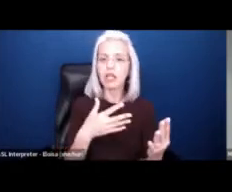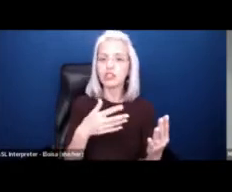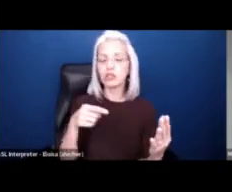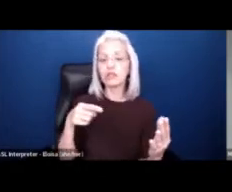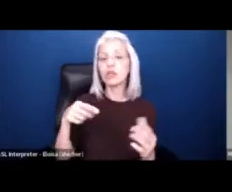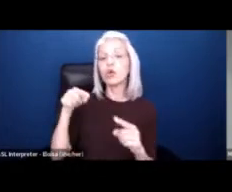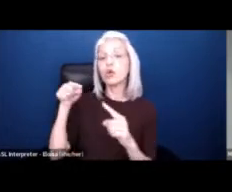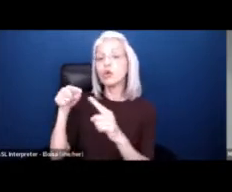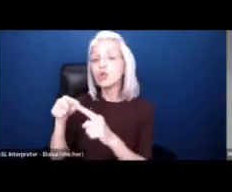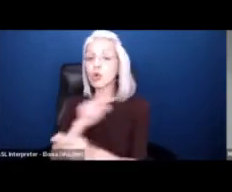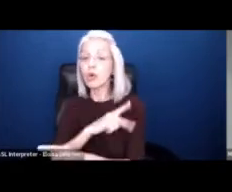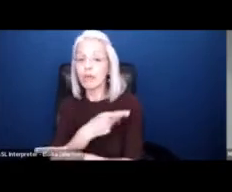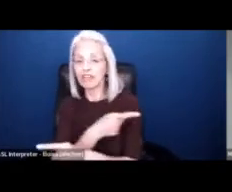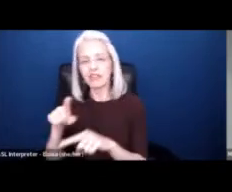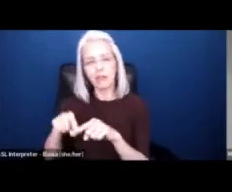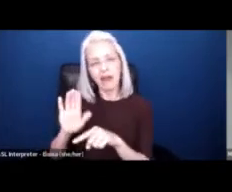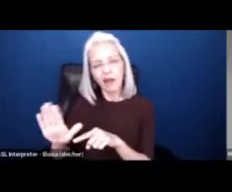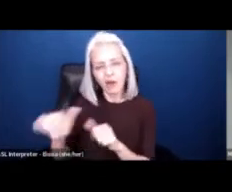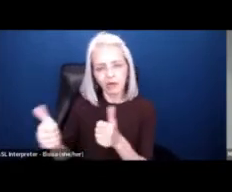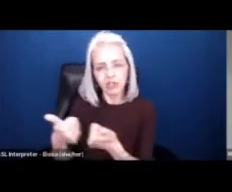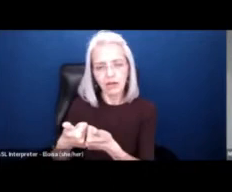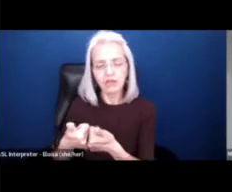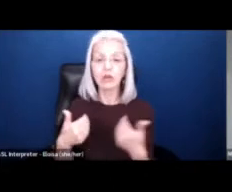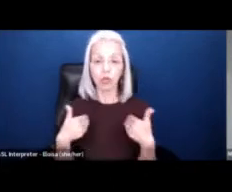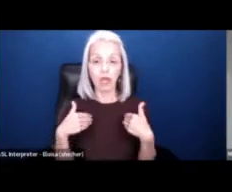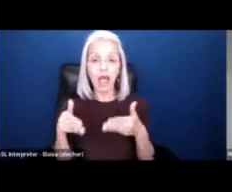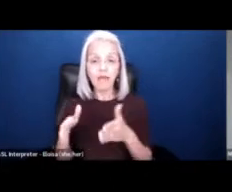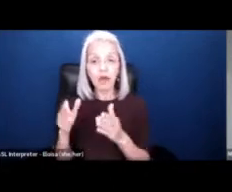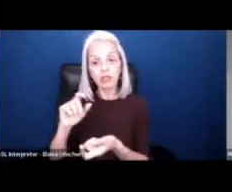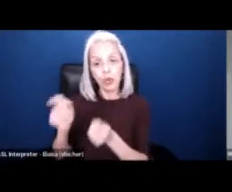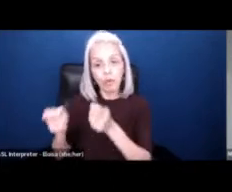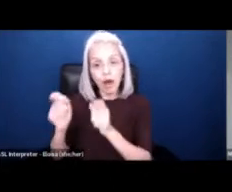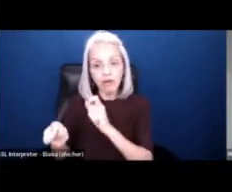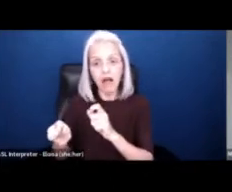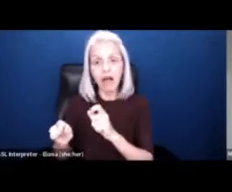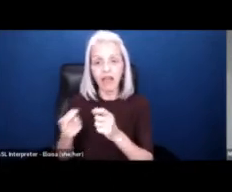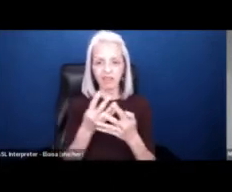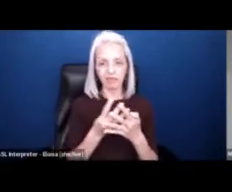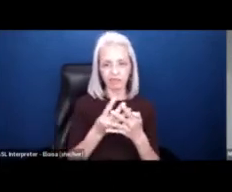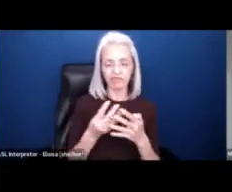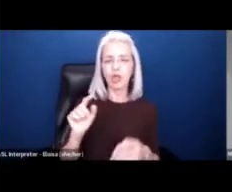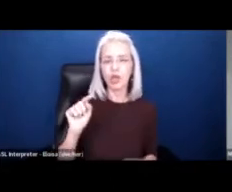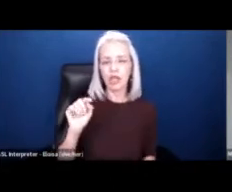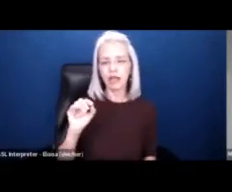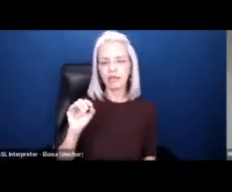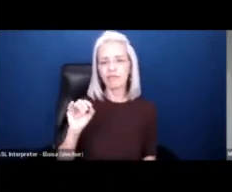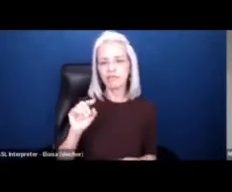different challenges. So there are ways to modify these instruments. It's also important to consider the impact of